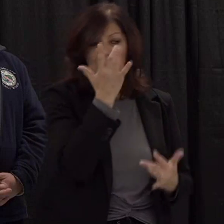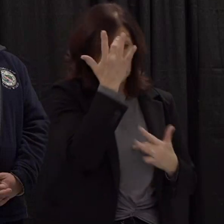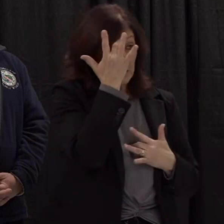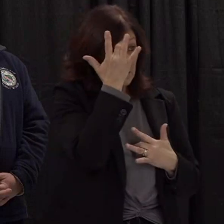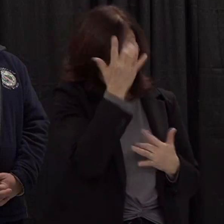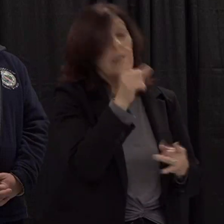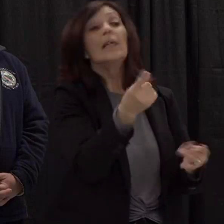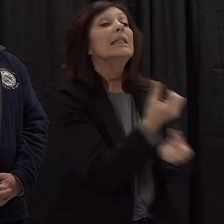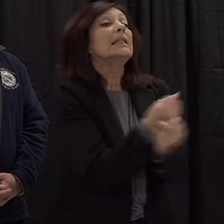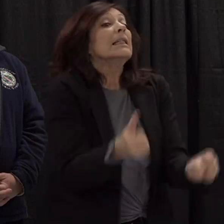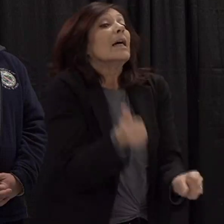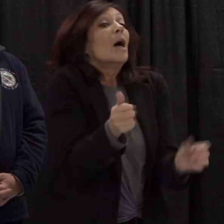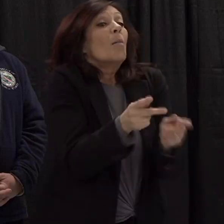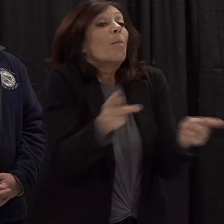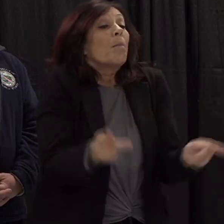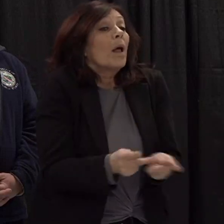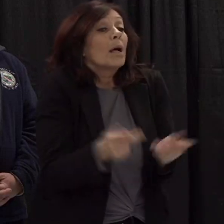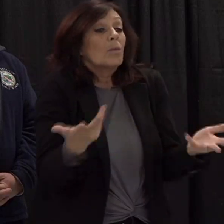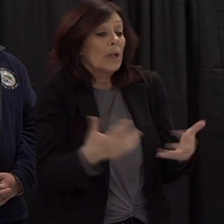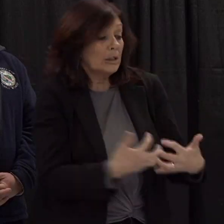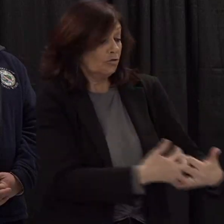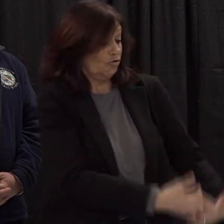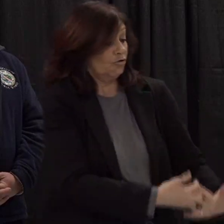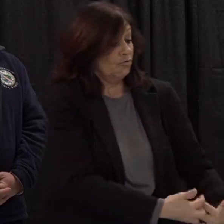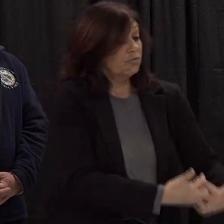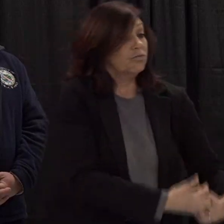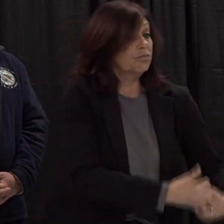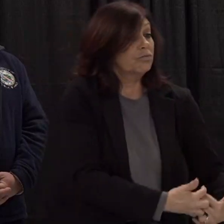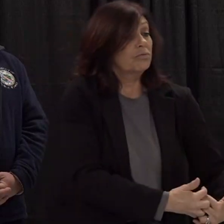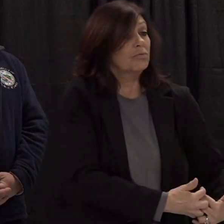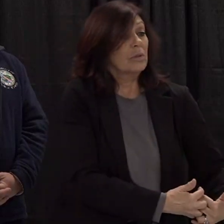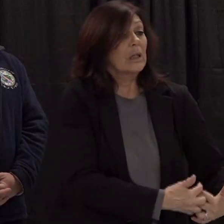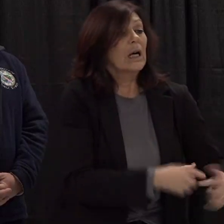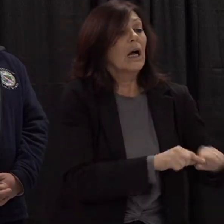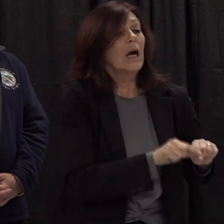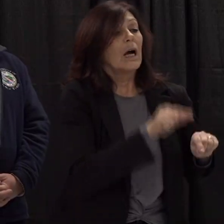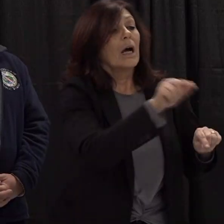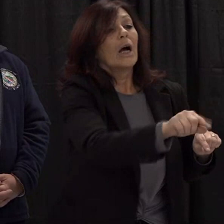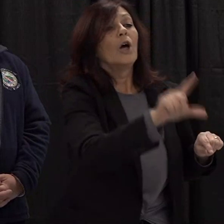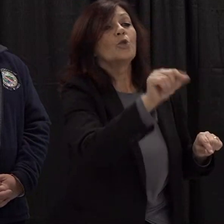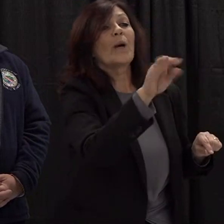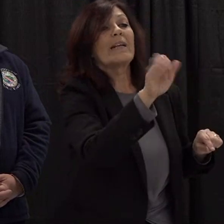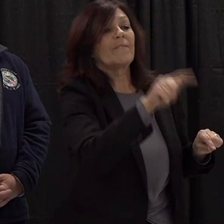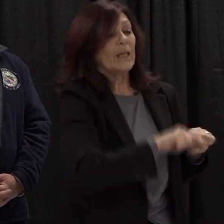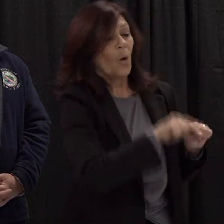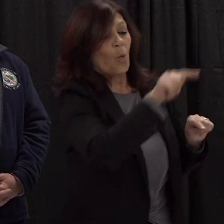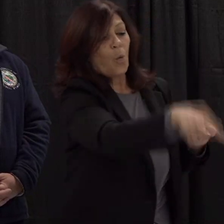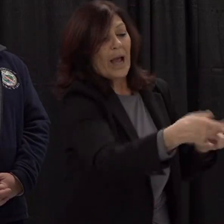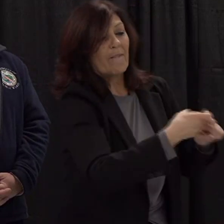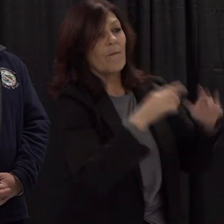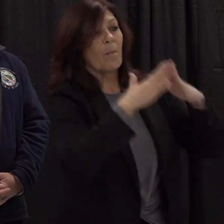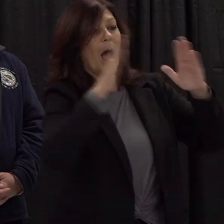the safest place to run a generator is at least 20 feet away from your house, 20 feet away from any door,